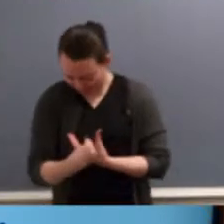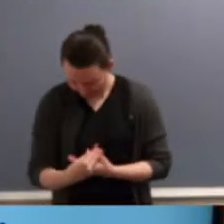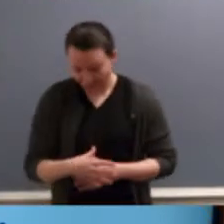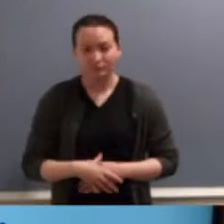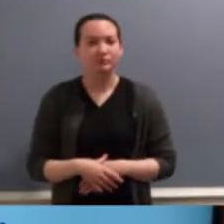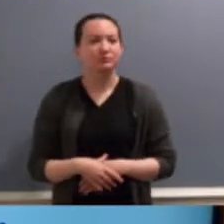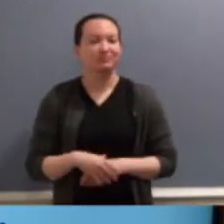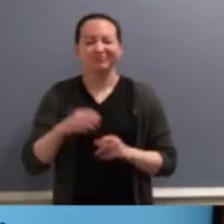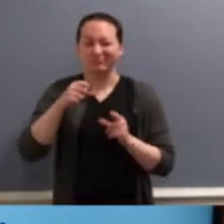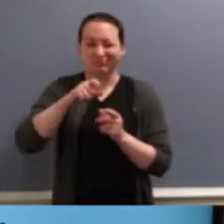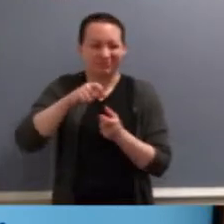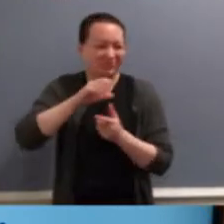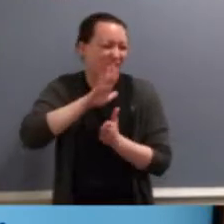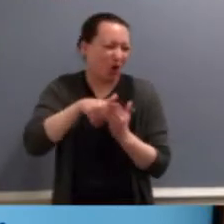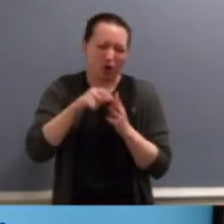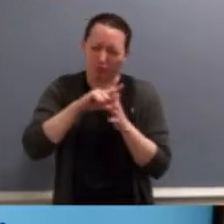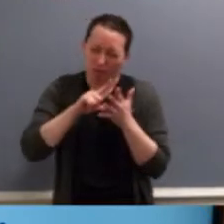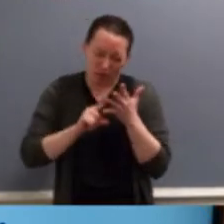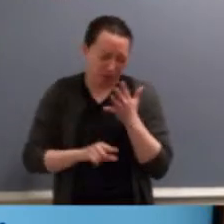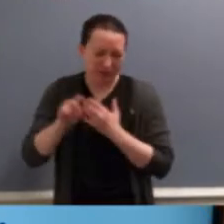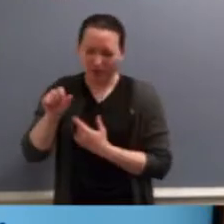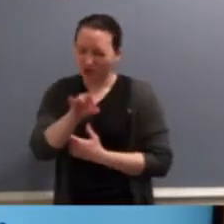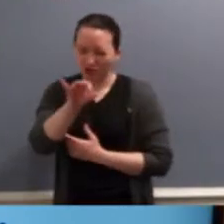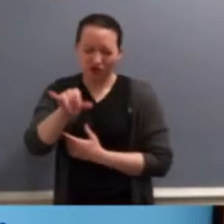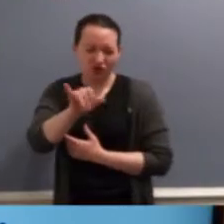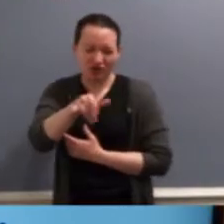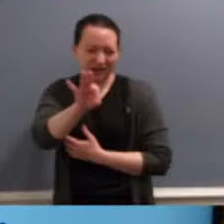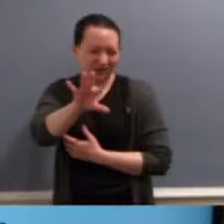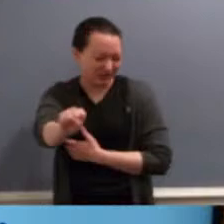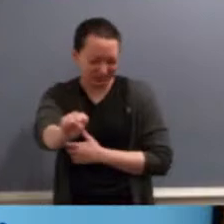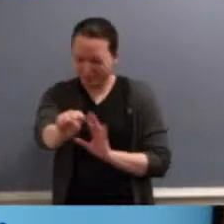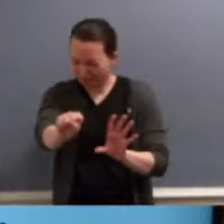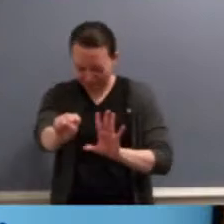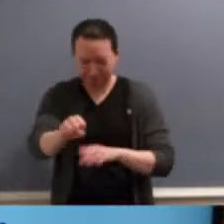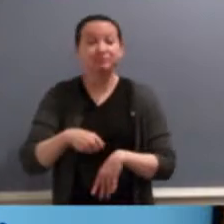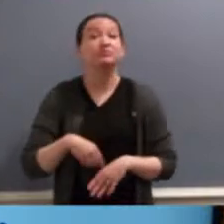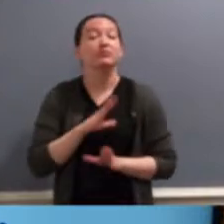to go into all the activities of Job and Family Services tonight but all the the work related to